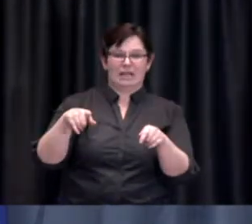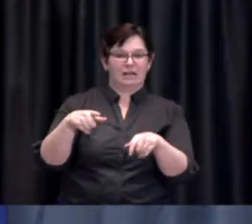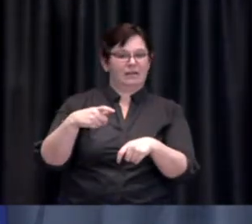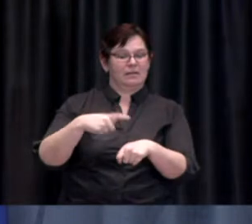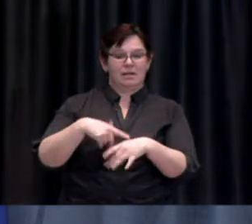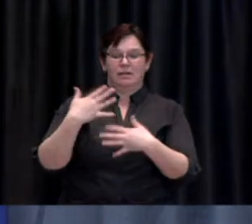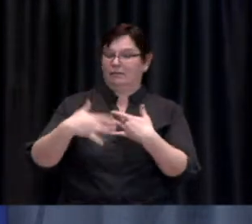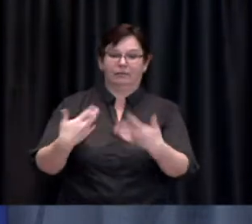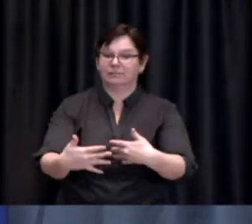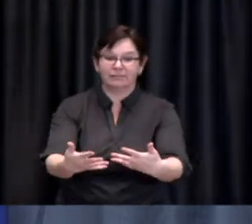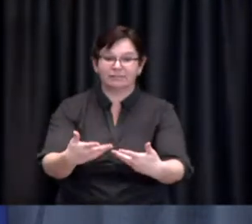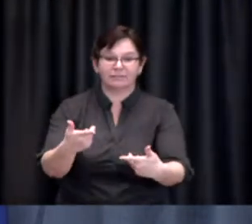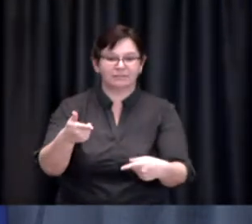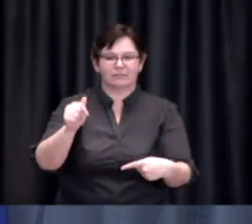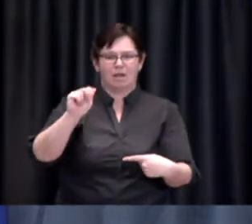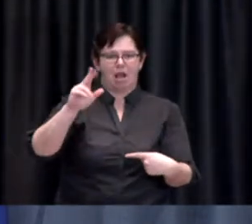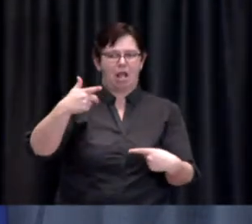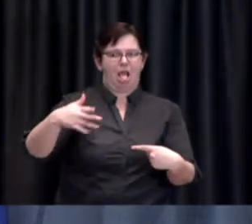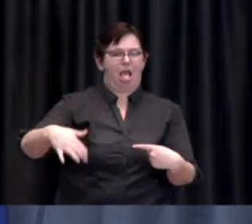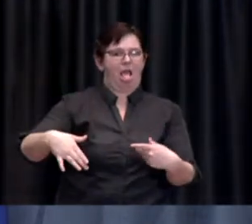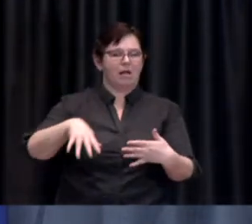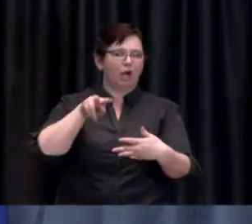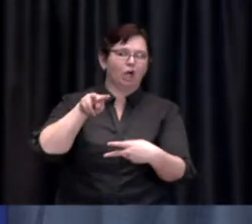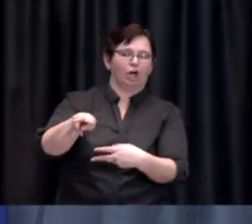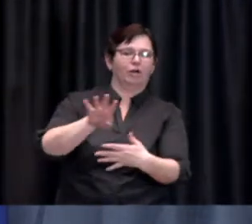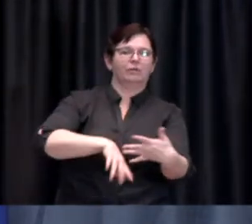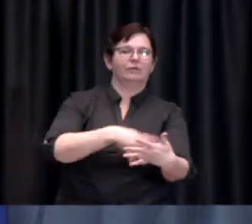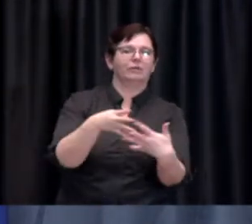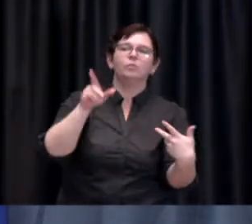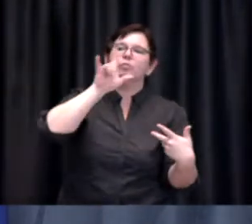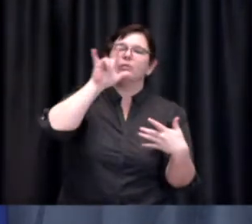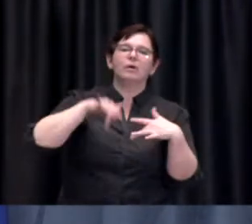for that matter the Royal Winter Fair which is also talking about doing a virtual event